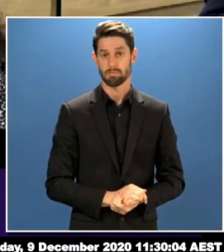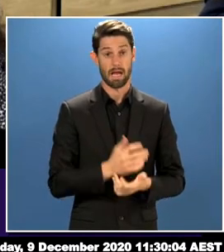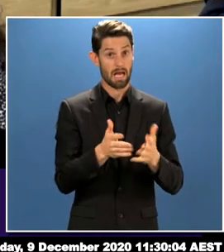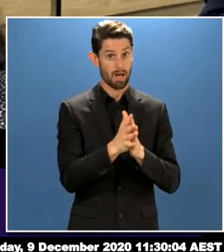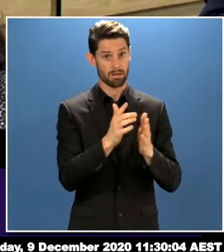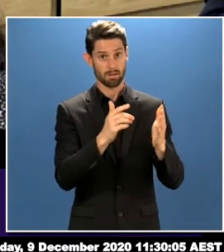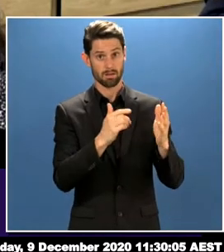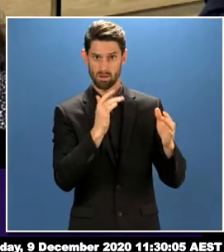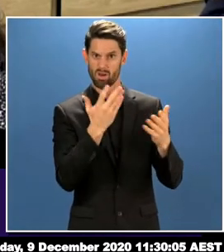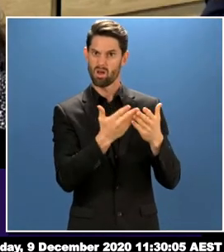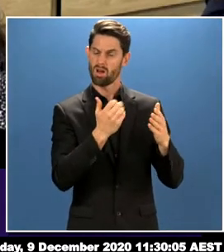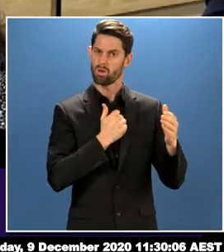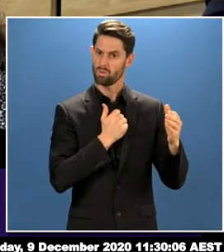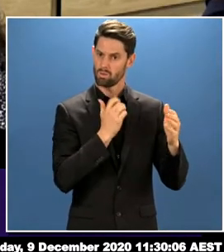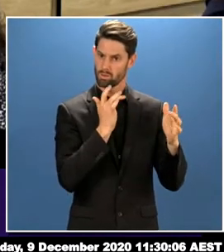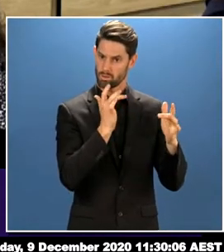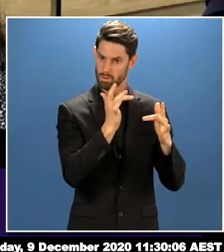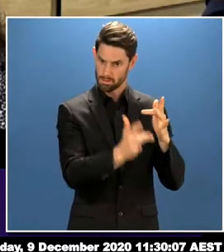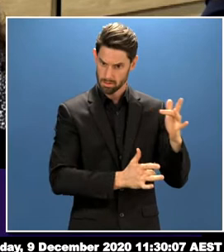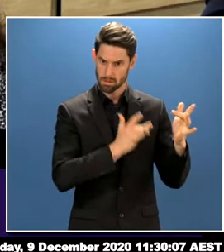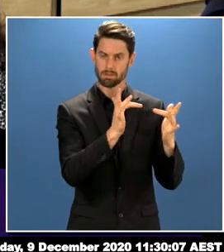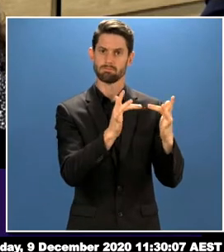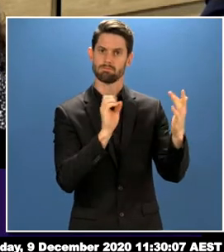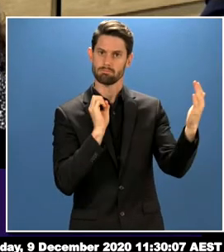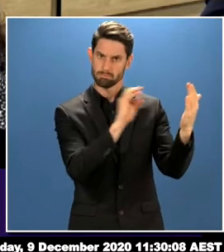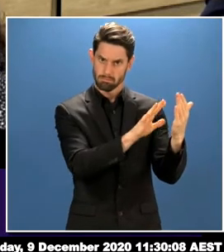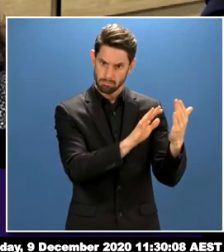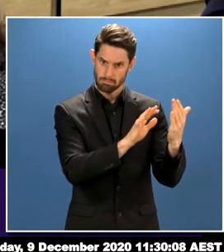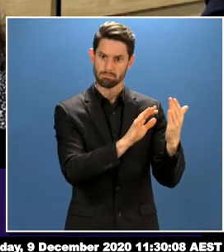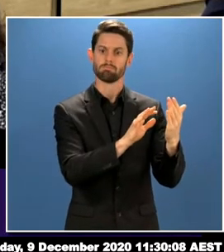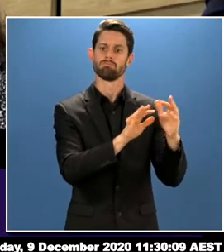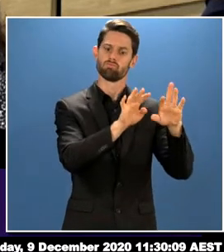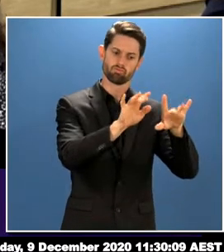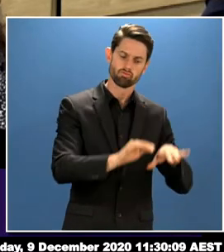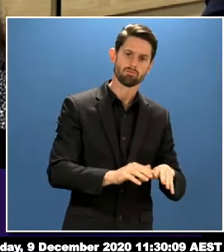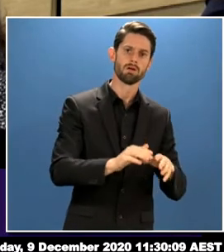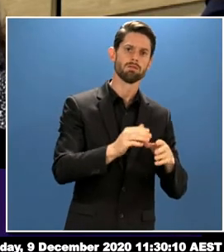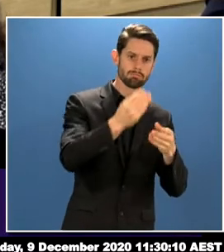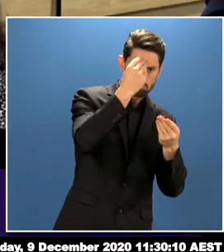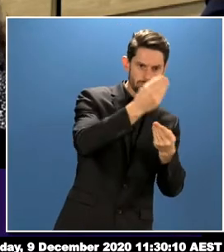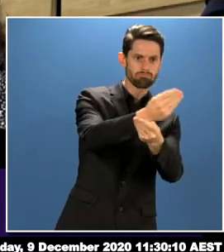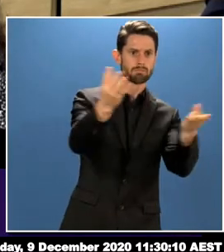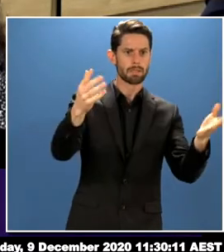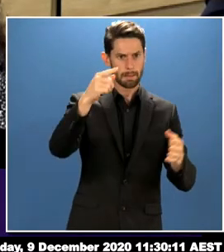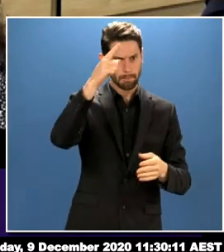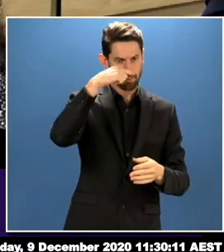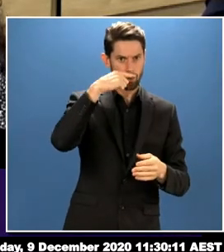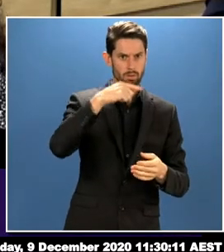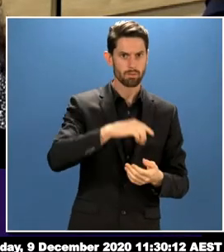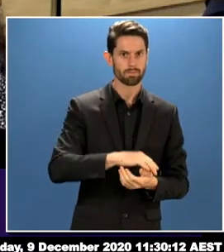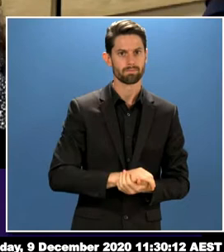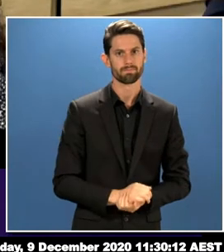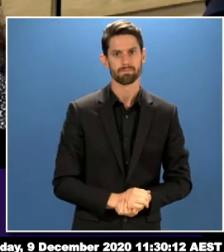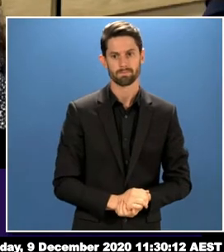guidance and platforms like that, and that is a part of the role, which